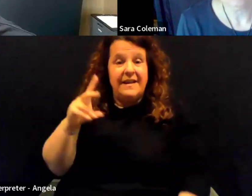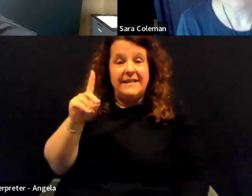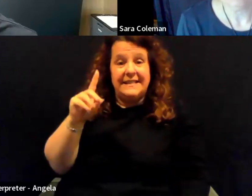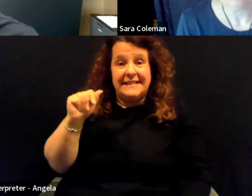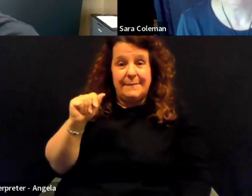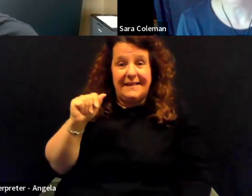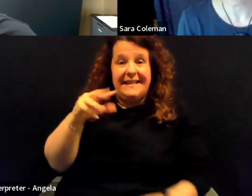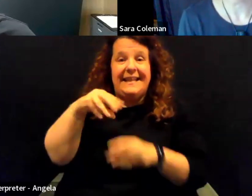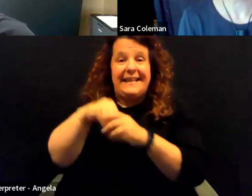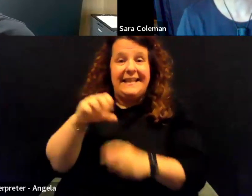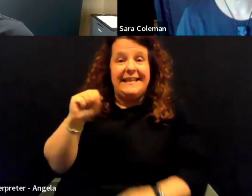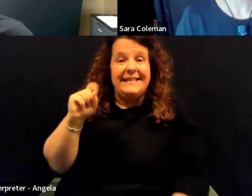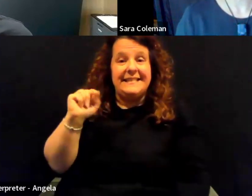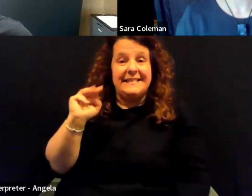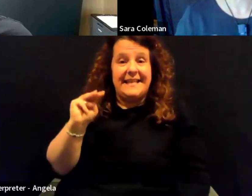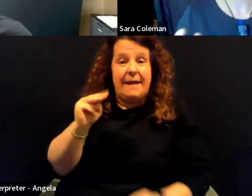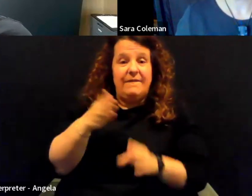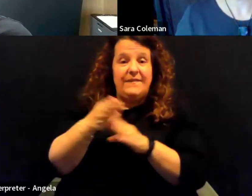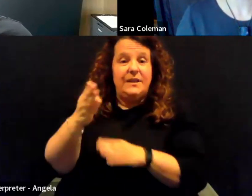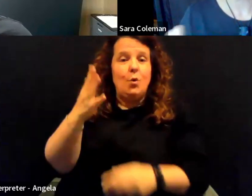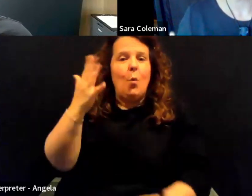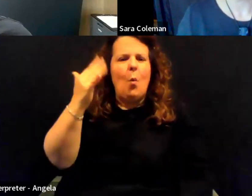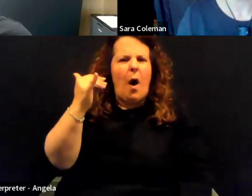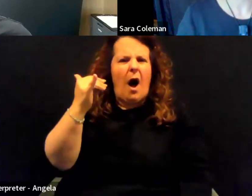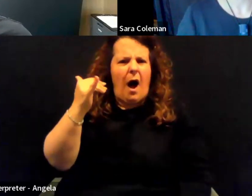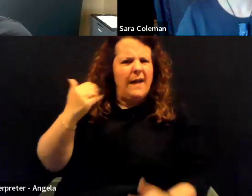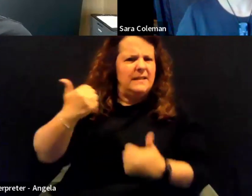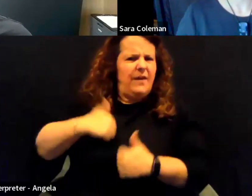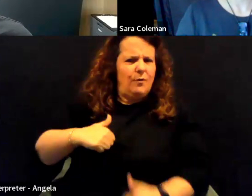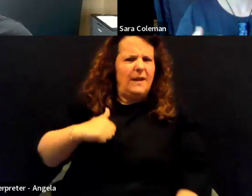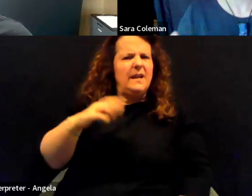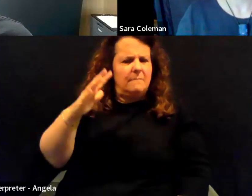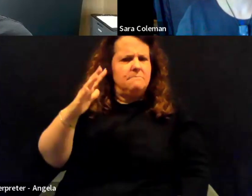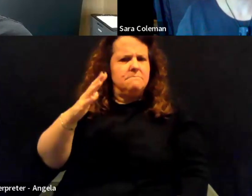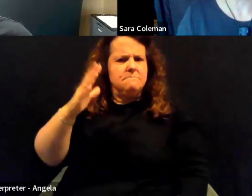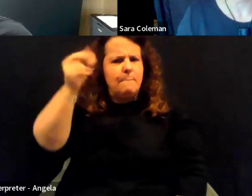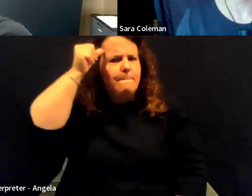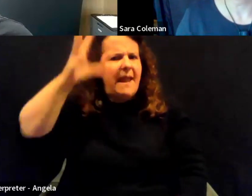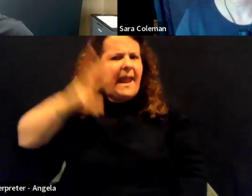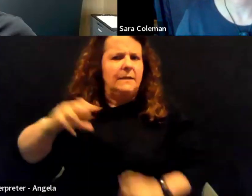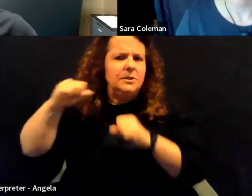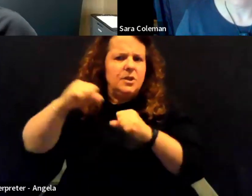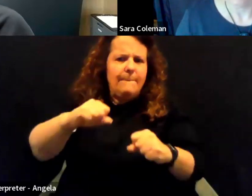a STEM field because STEM is still very masculine and still very male dominated field.